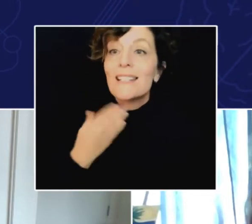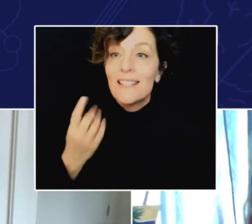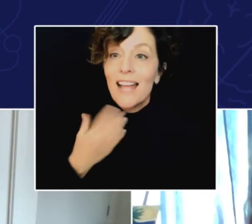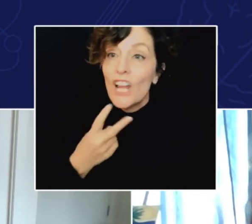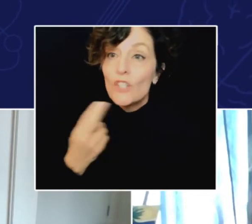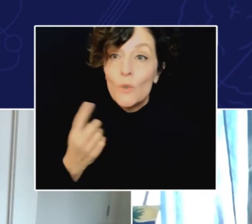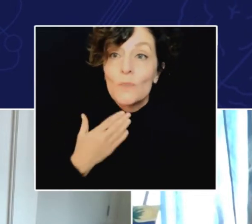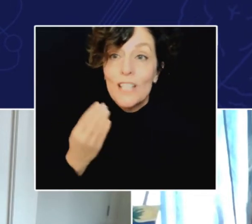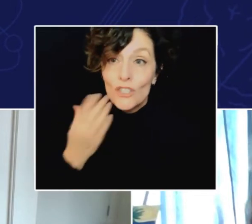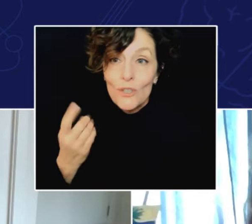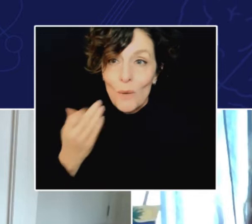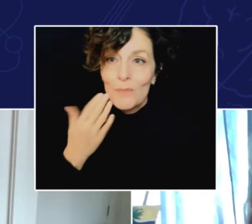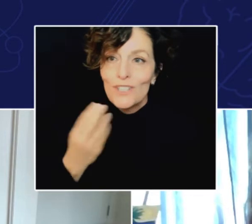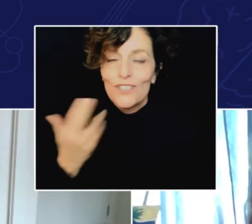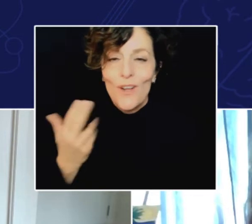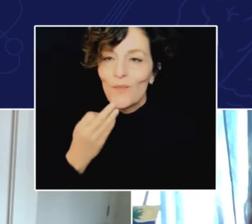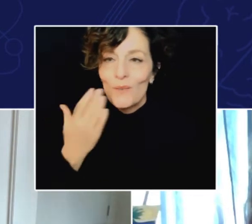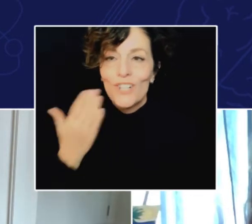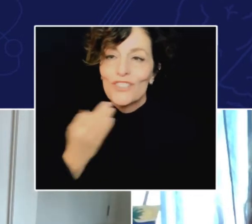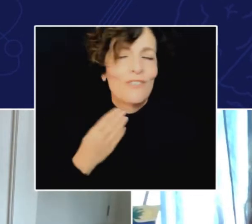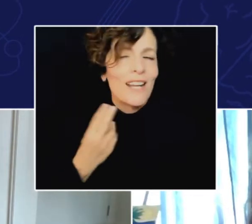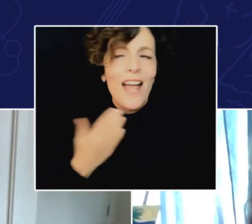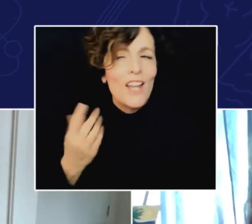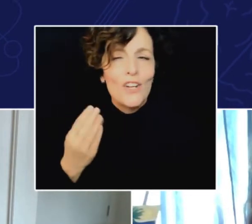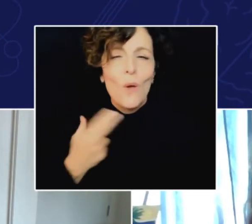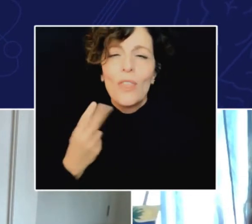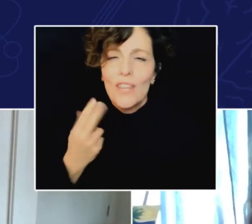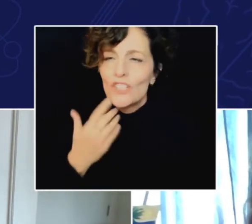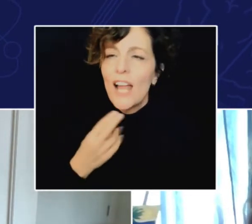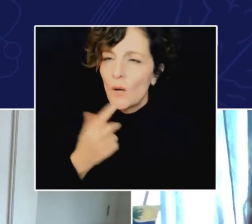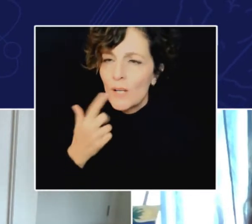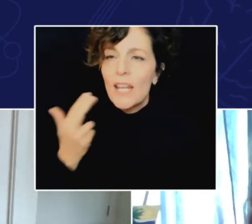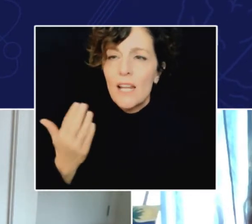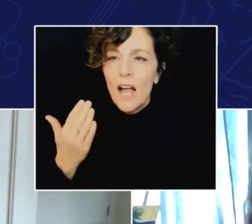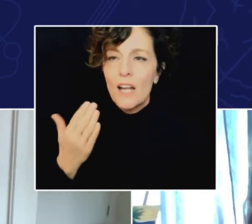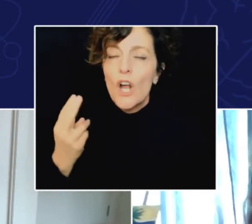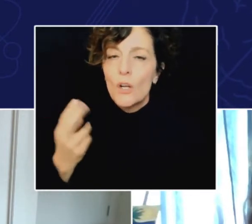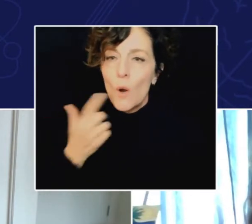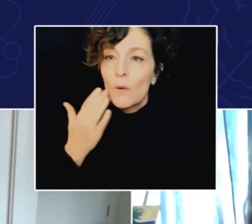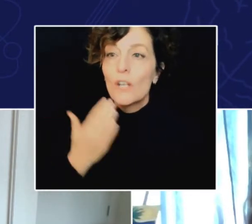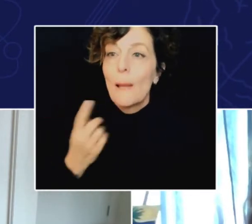actually signed and used interpreters to go through her training. I don't think she actually got a cochlear implant until later on.